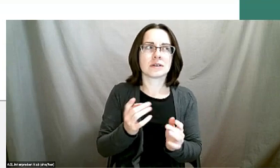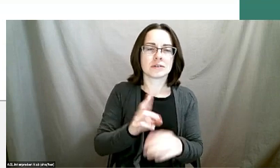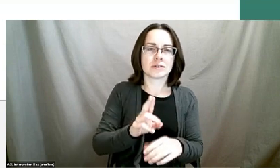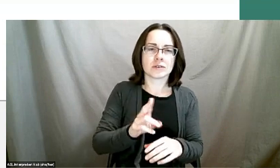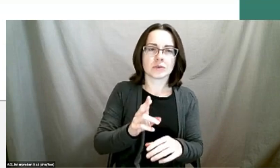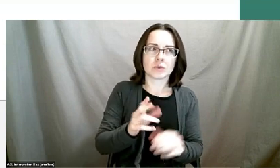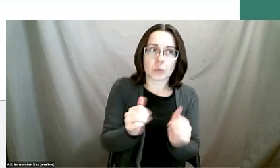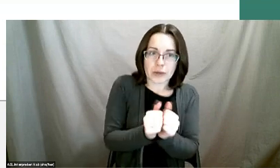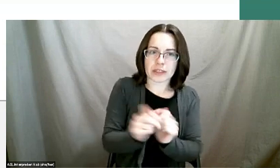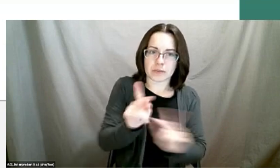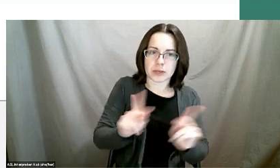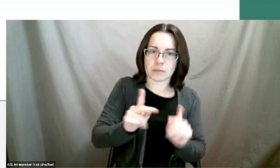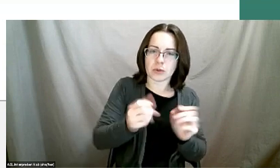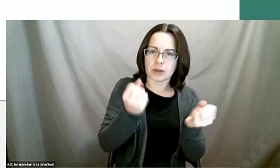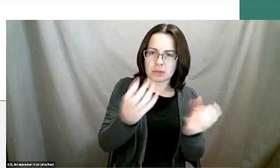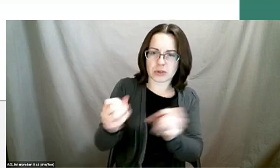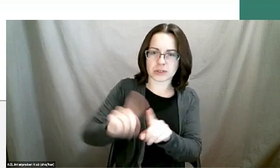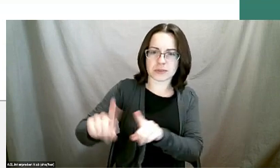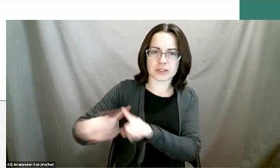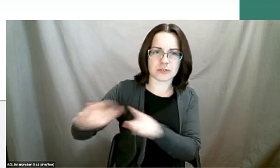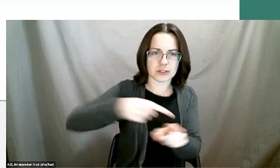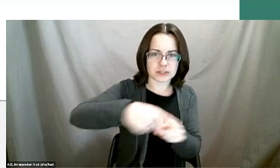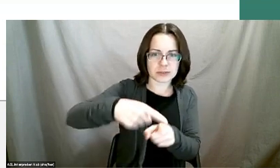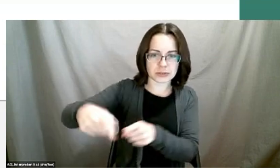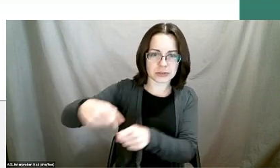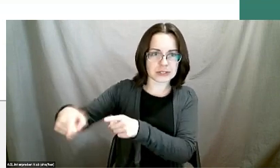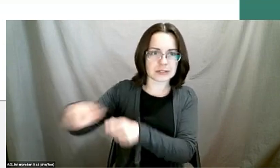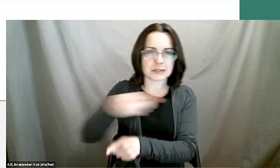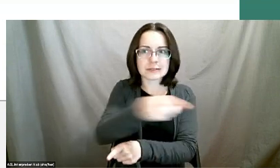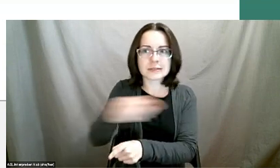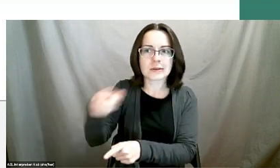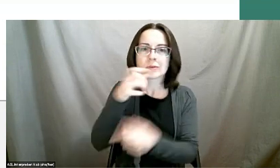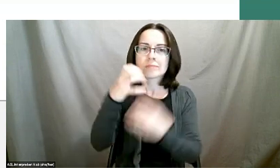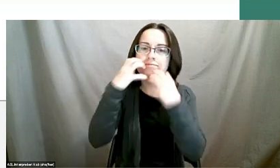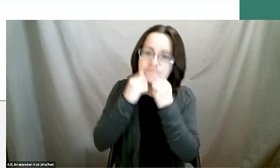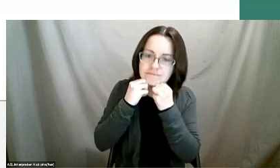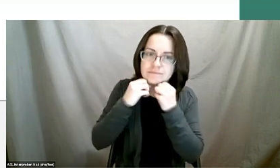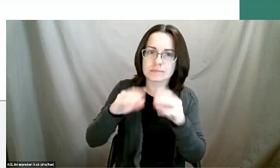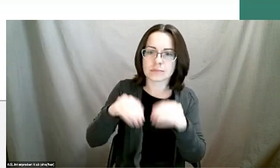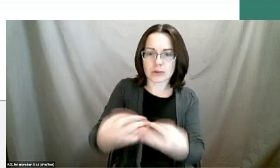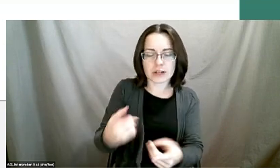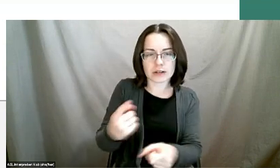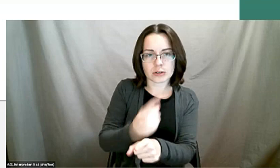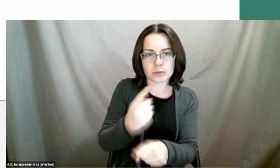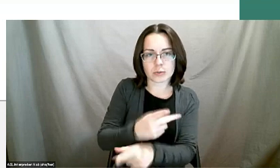about giving good health care services to patients with disabilities.